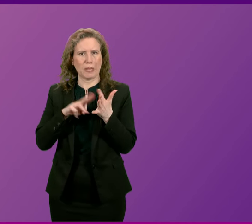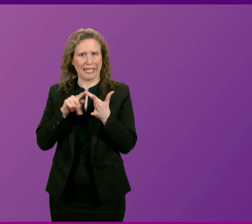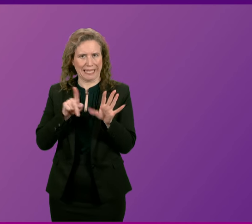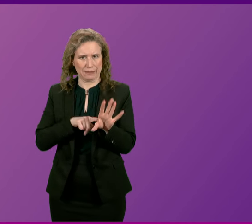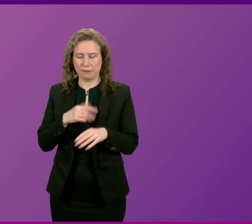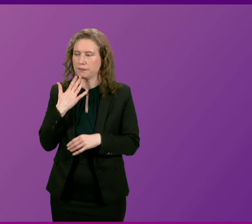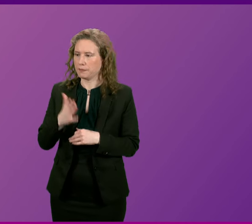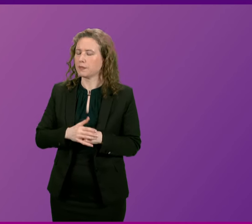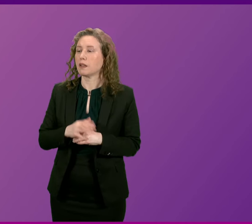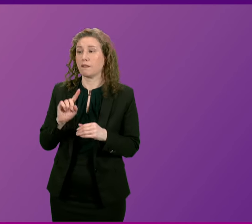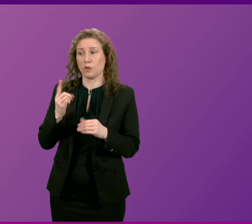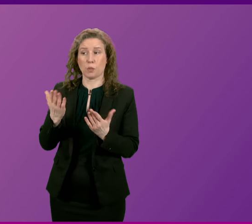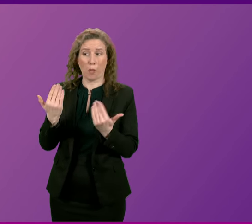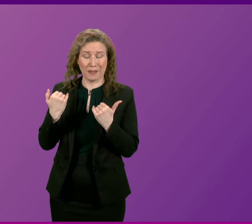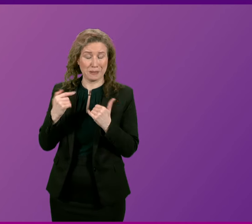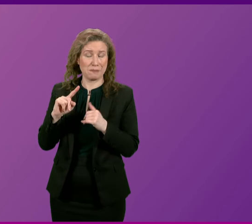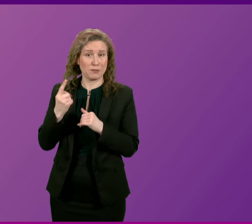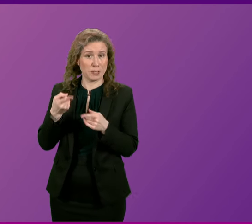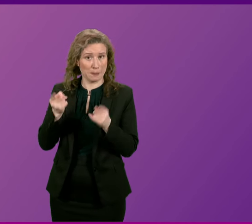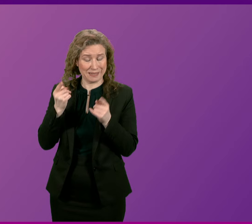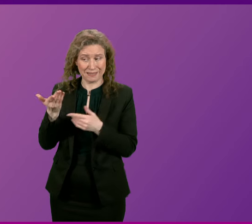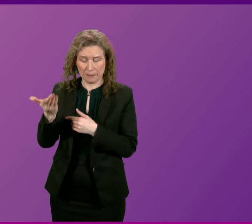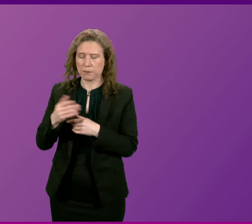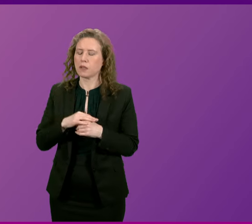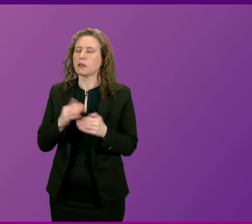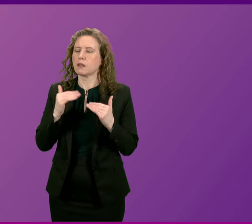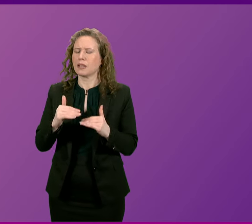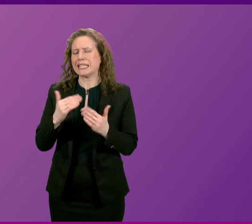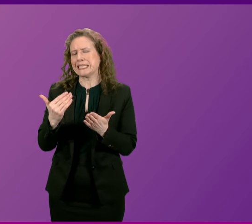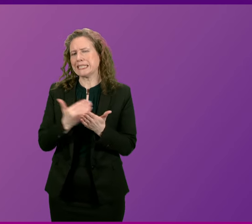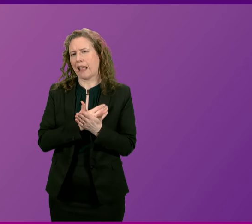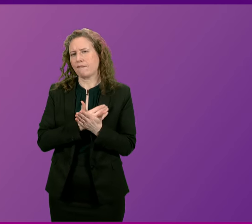I welcome the First Minister to his place. The safer consumption pilot is due to launch in